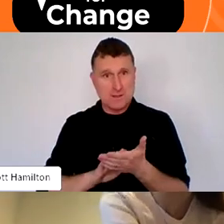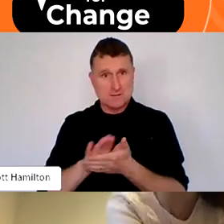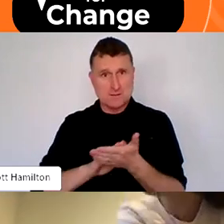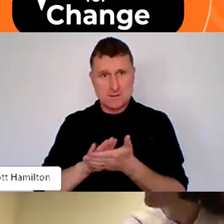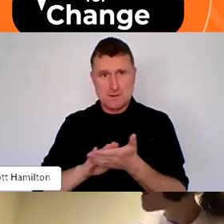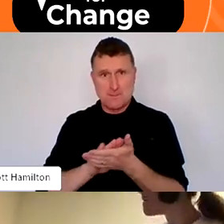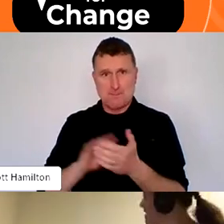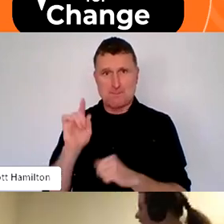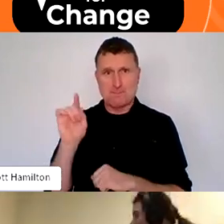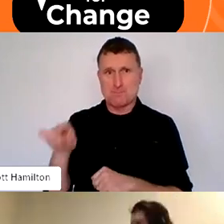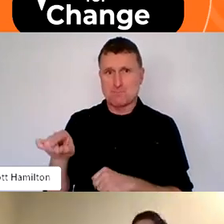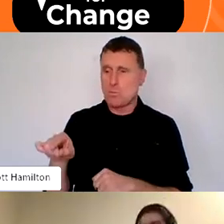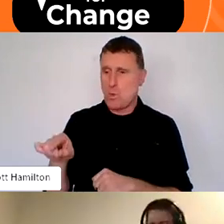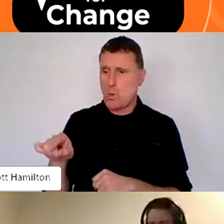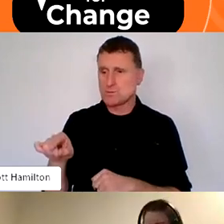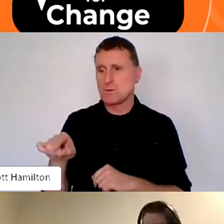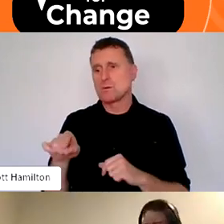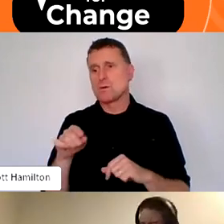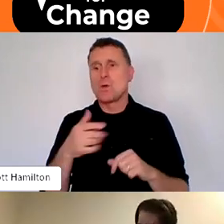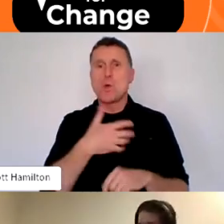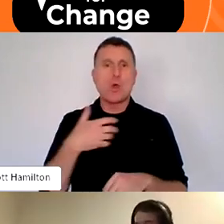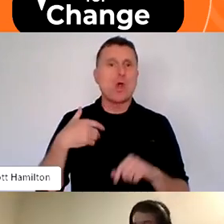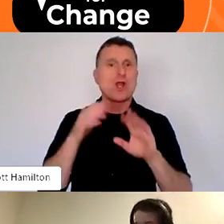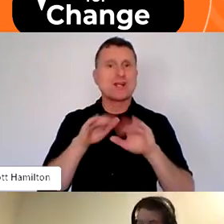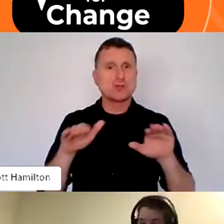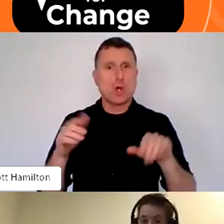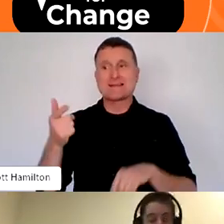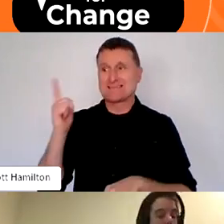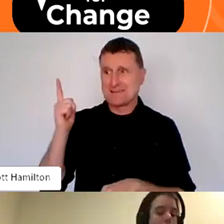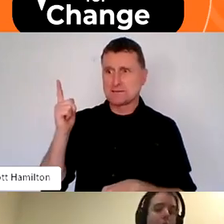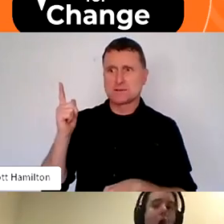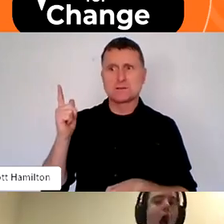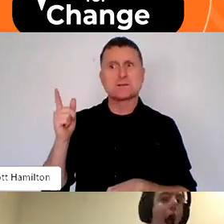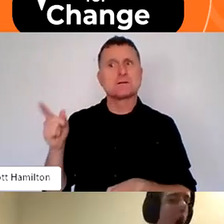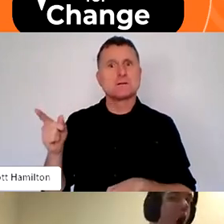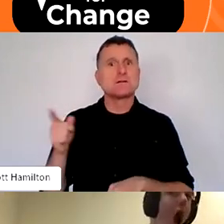centres and teachers. All children, as has been mentioned, are enrolled